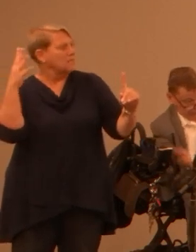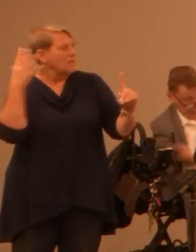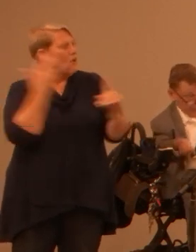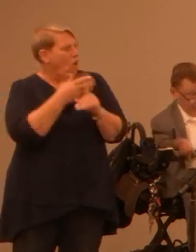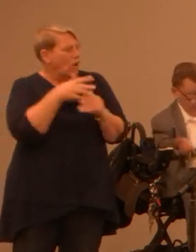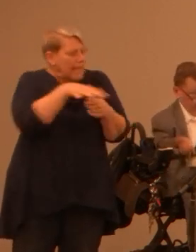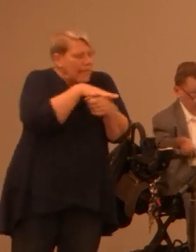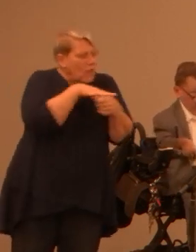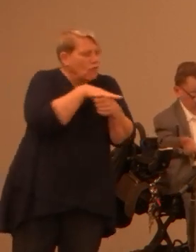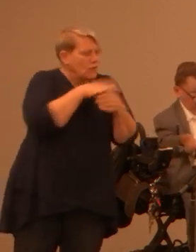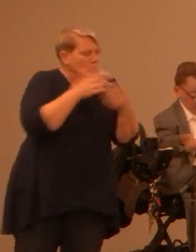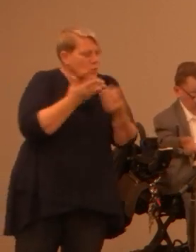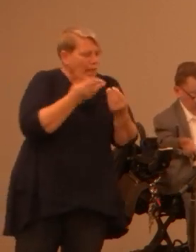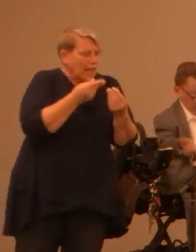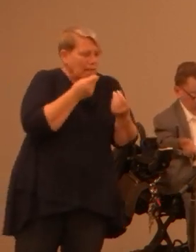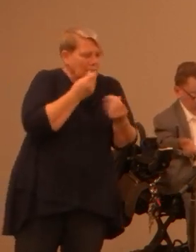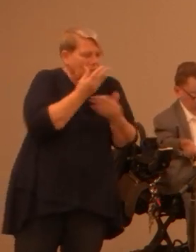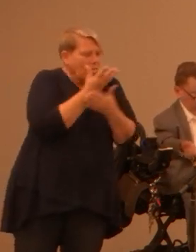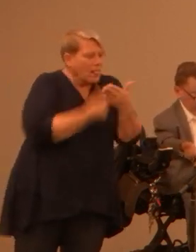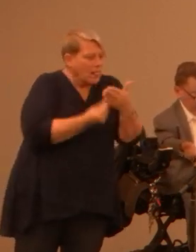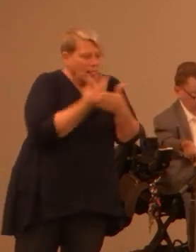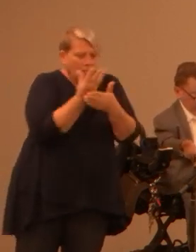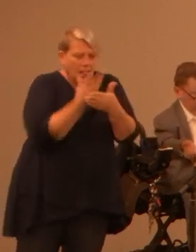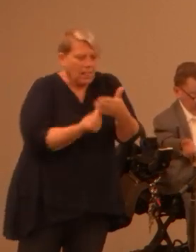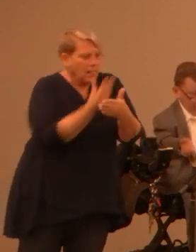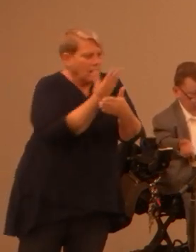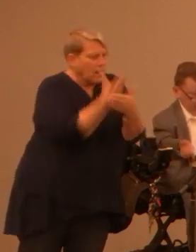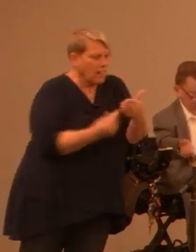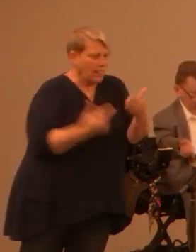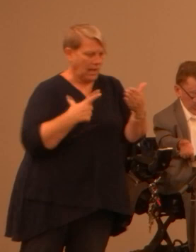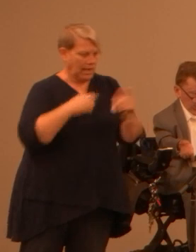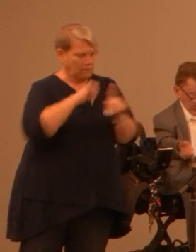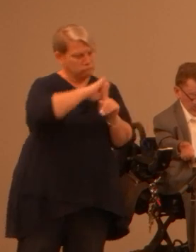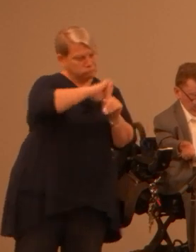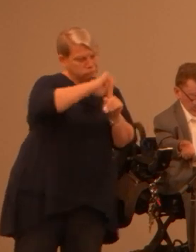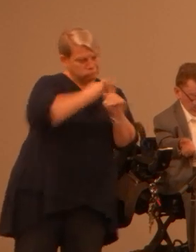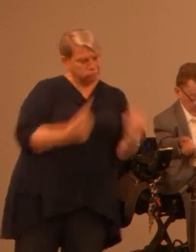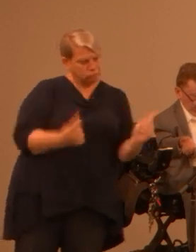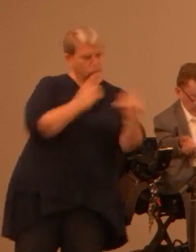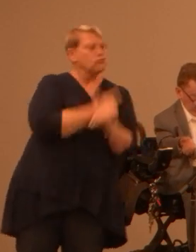there is deeply needed change, deeply needed reform and sharing